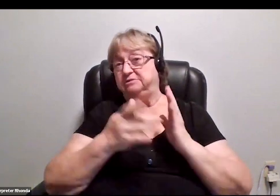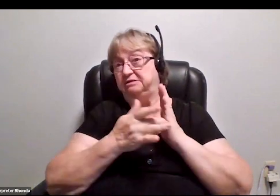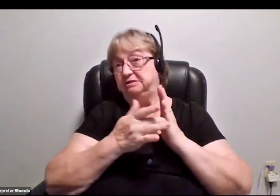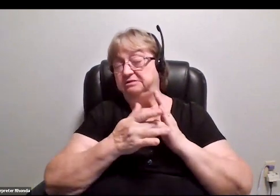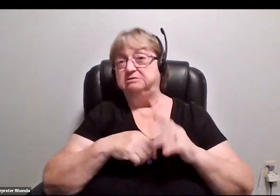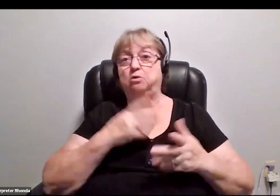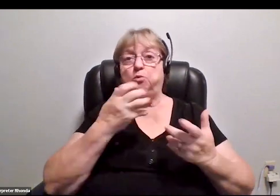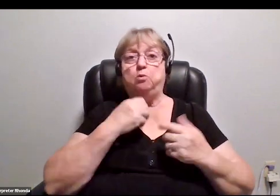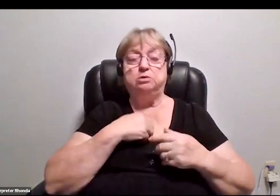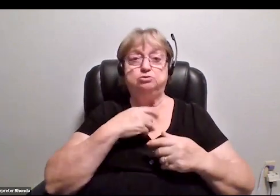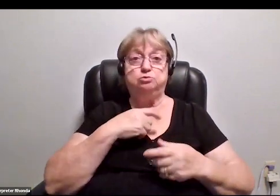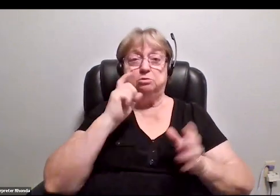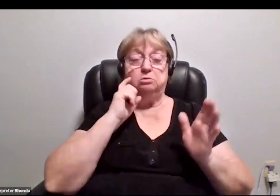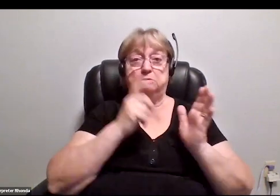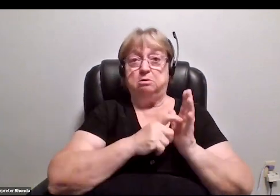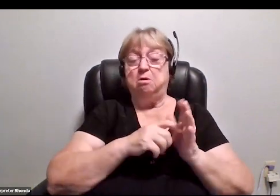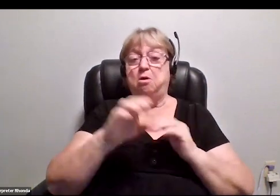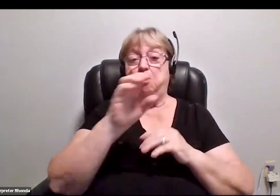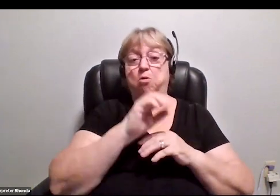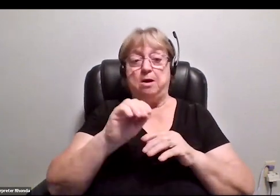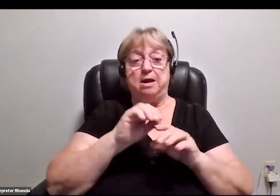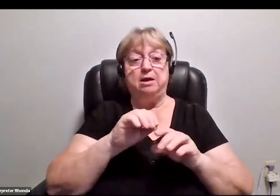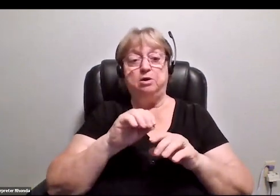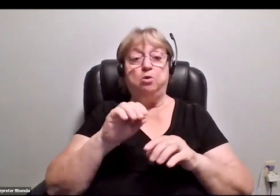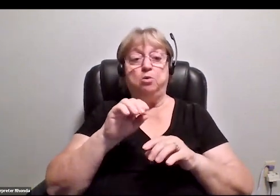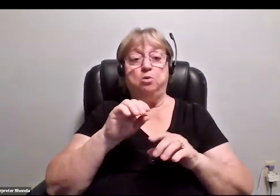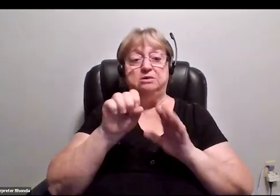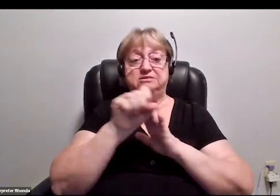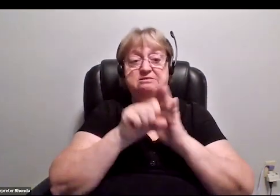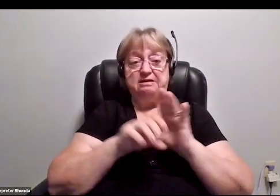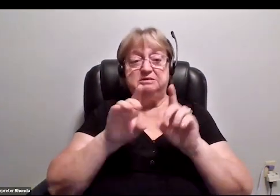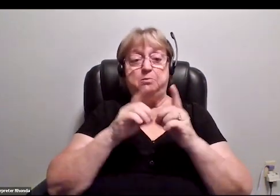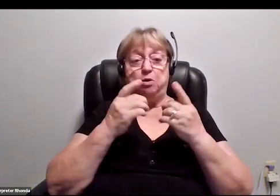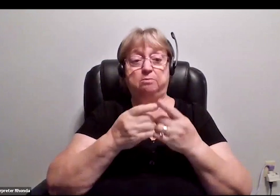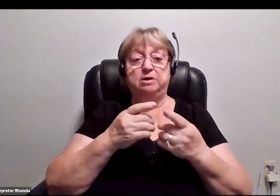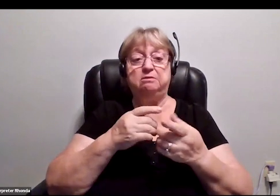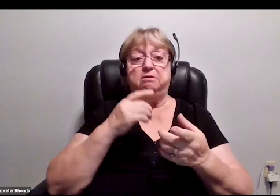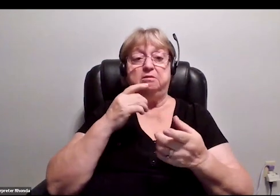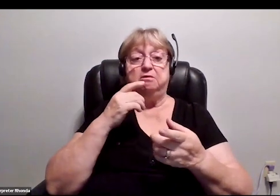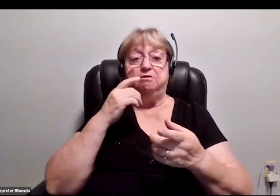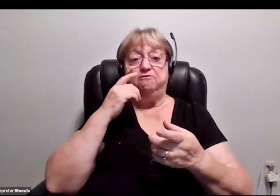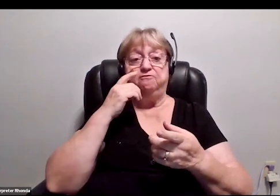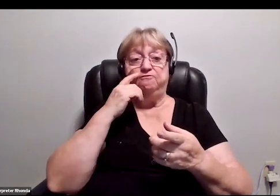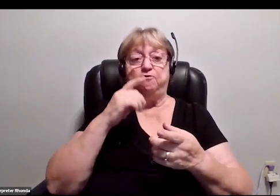of Evolution, Ecology, and Organismal Biology, the [?] print of Chemistry and Biochemistry,